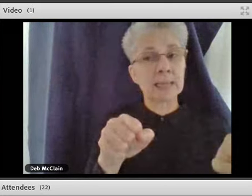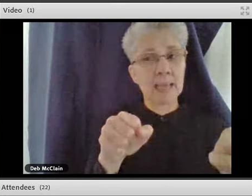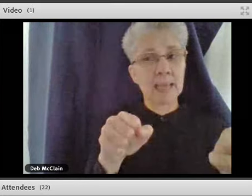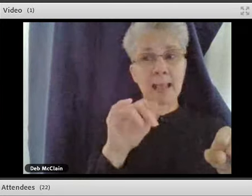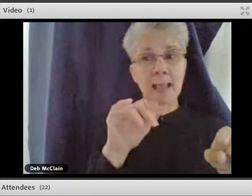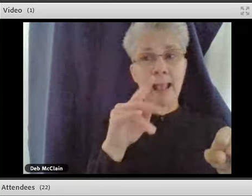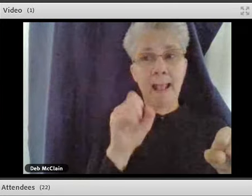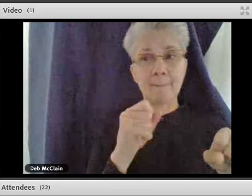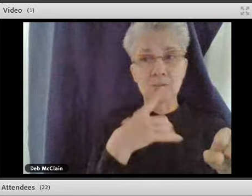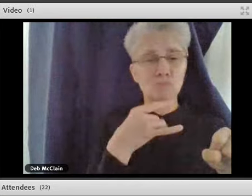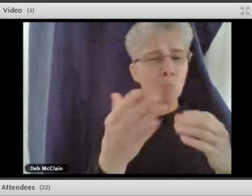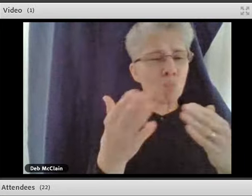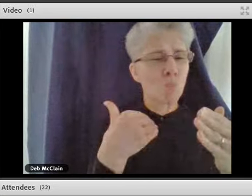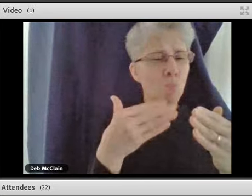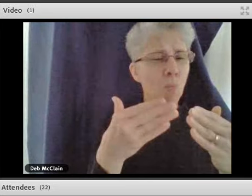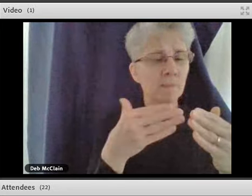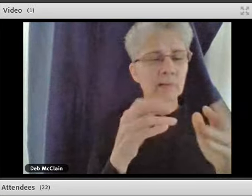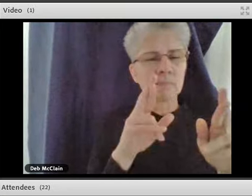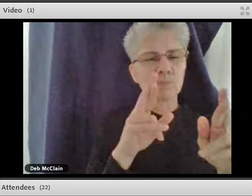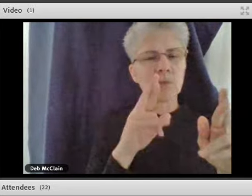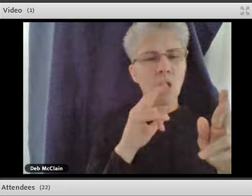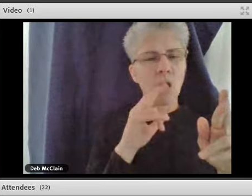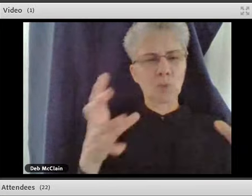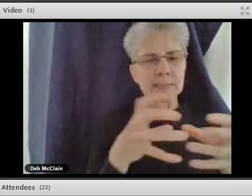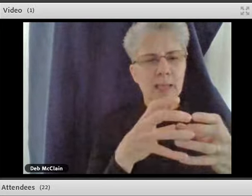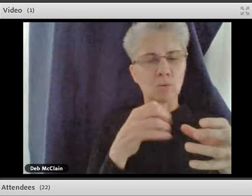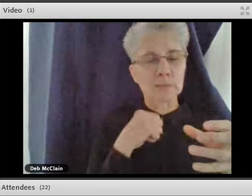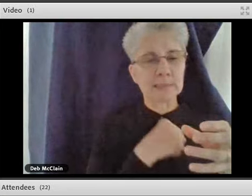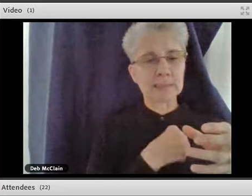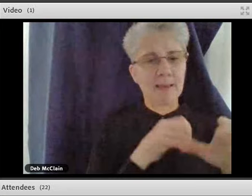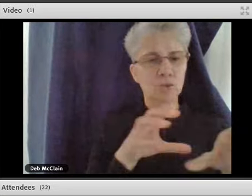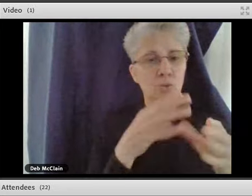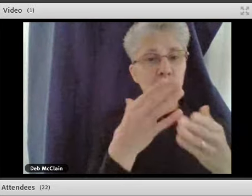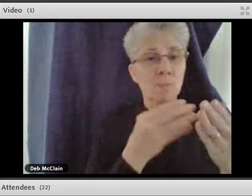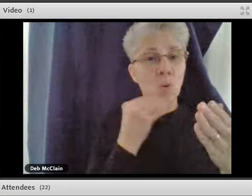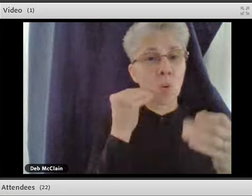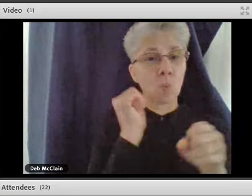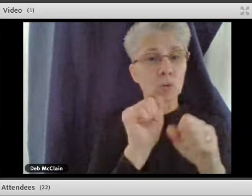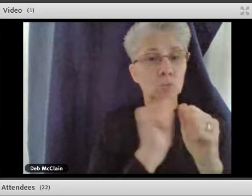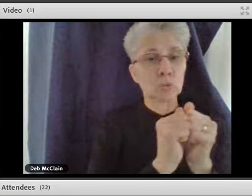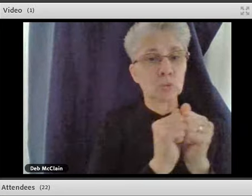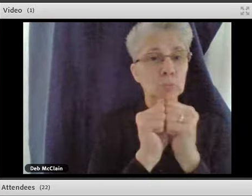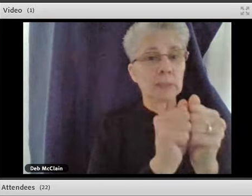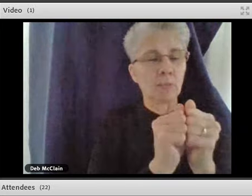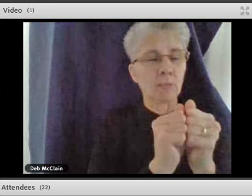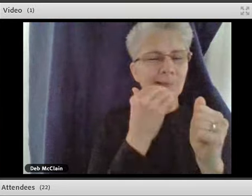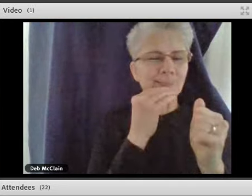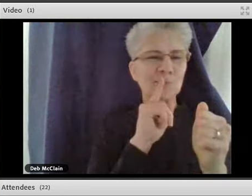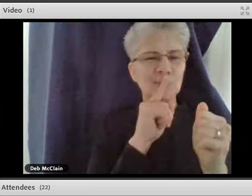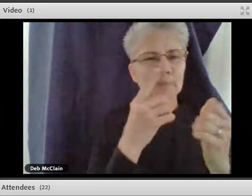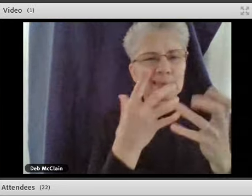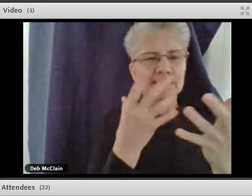Use my presentation to share with people, or apps that you like, or whatever. Again, I hope you get together, as a staff,